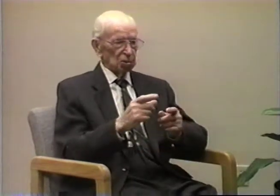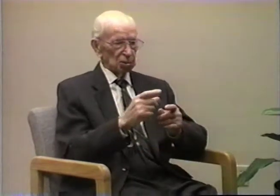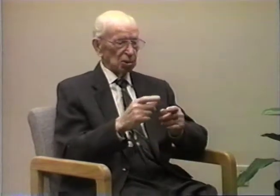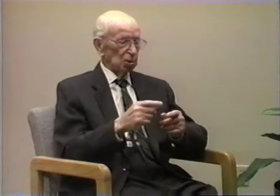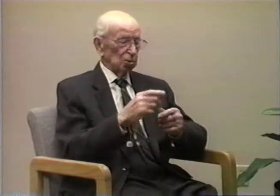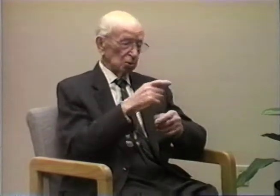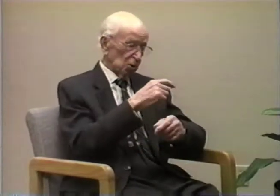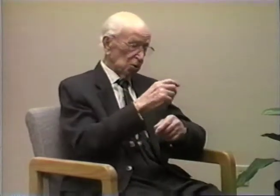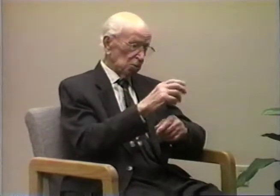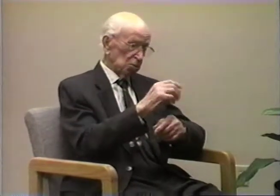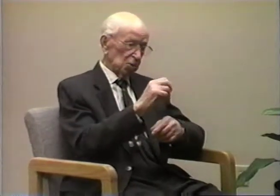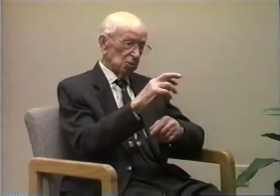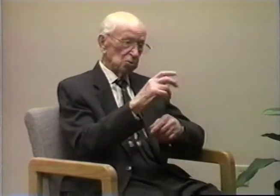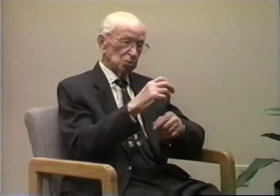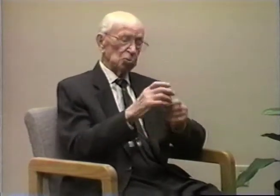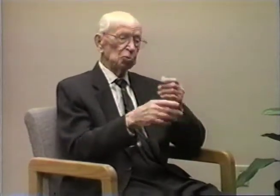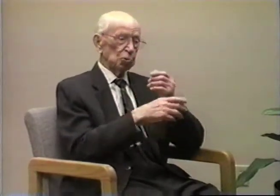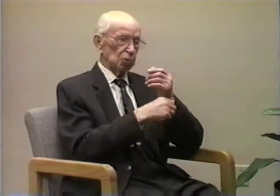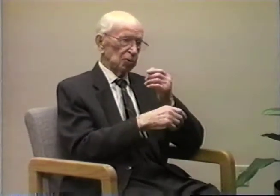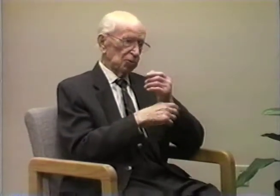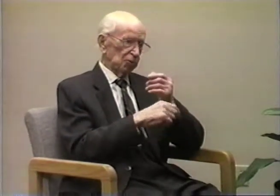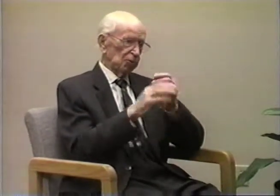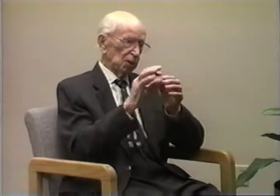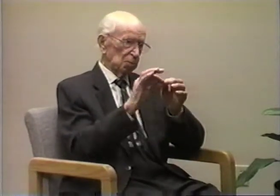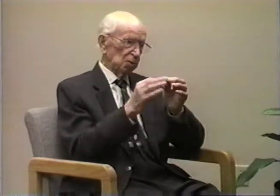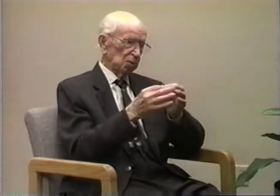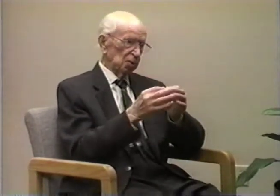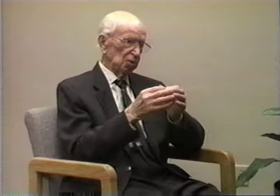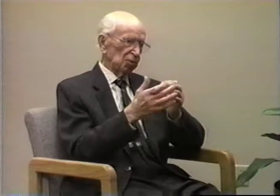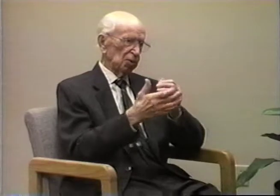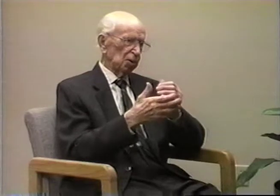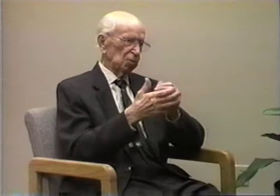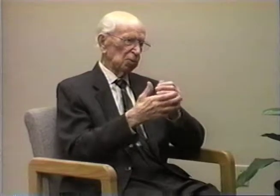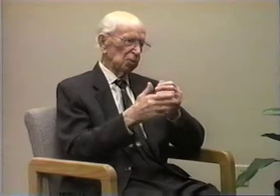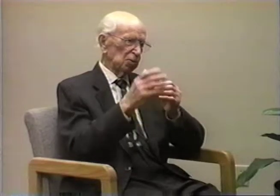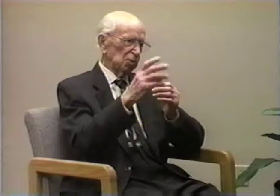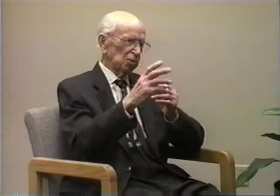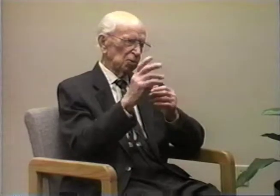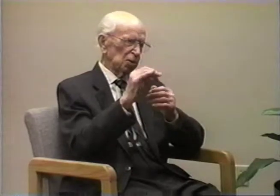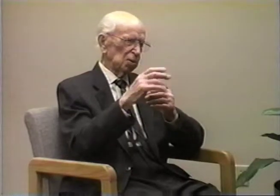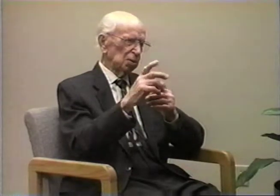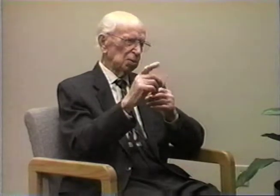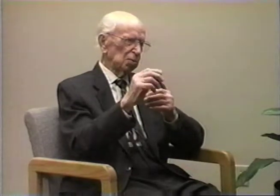Margaret came from a very poor rural family,